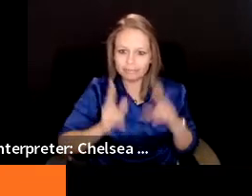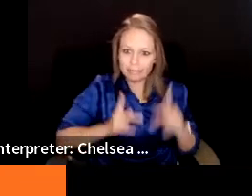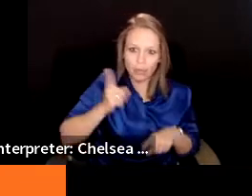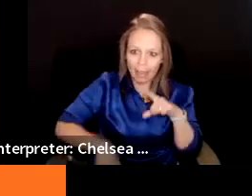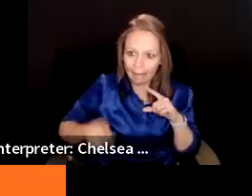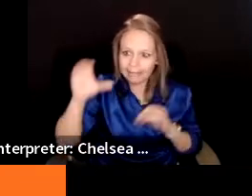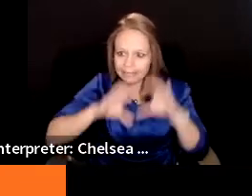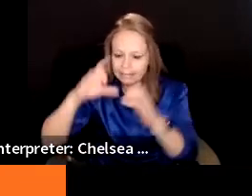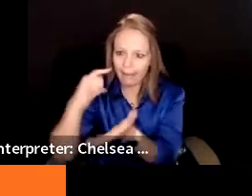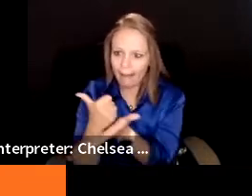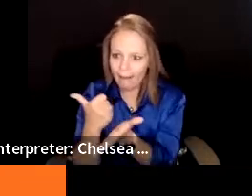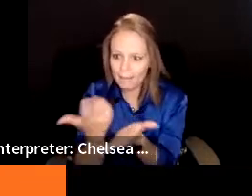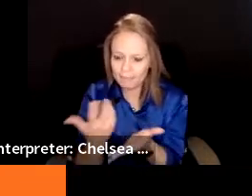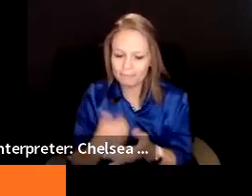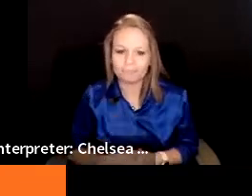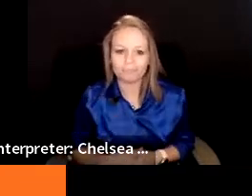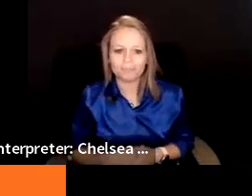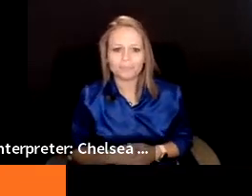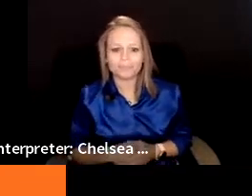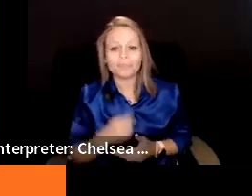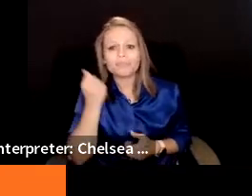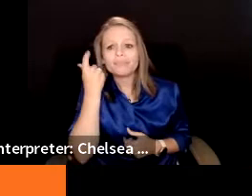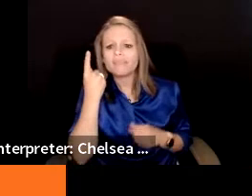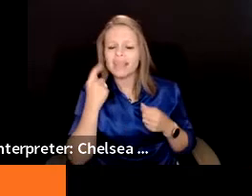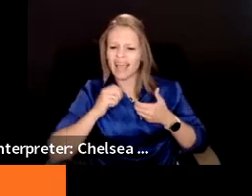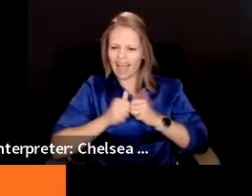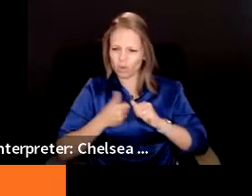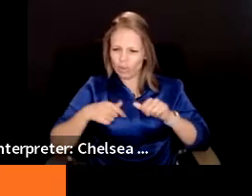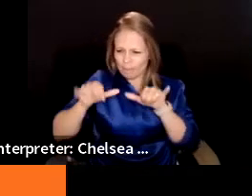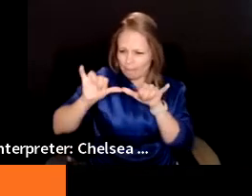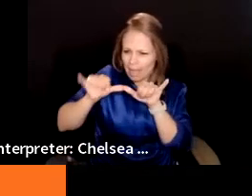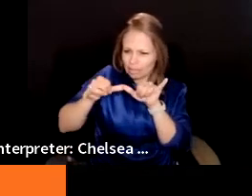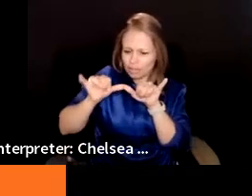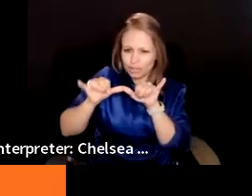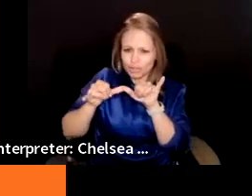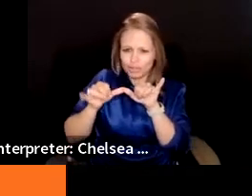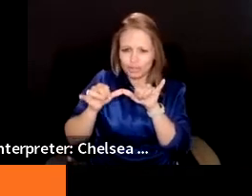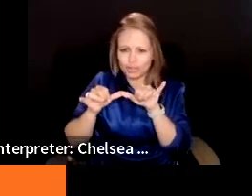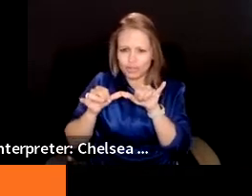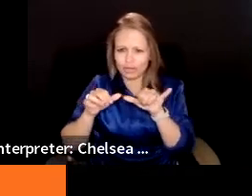how do we actually measure stigma reduction.